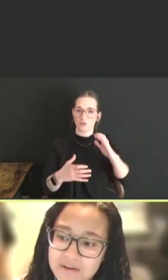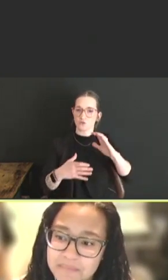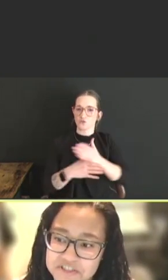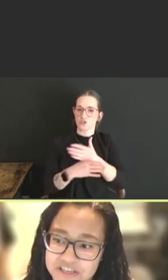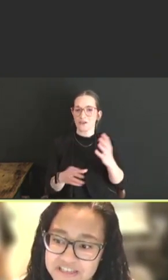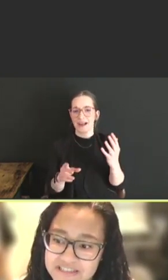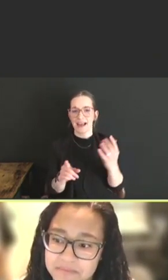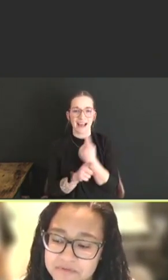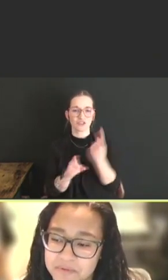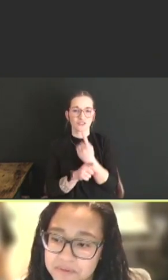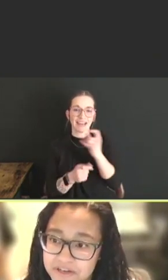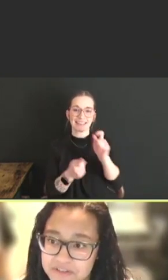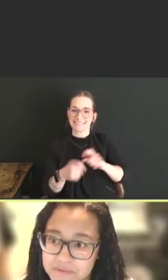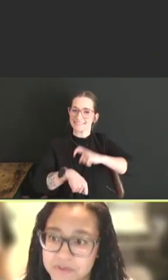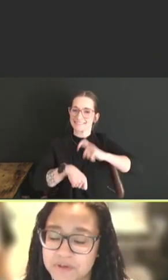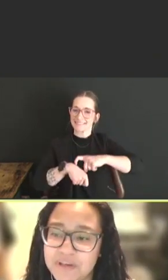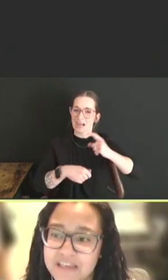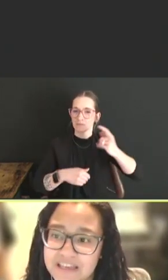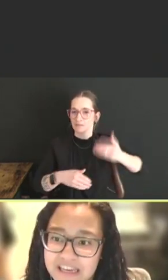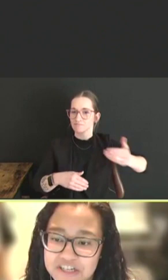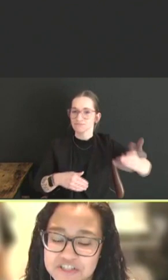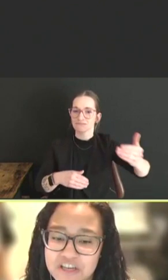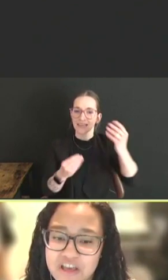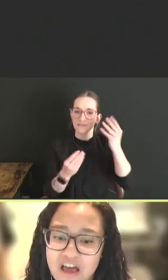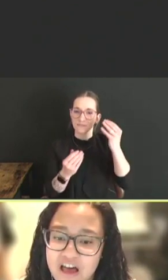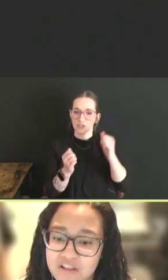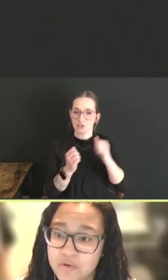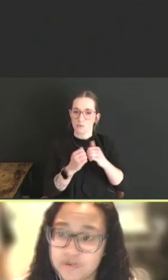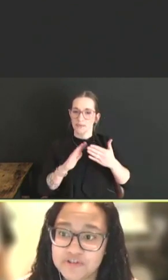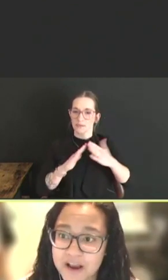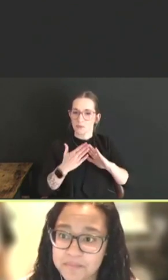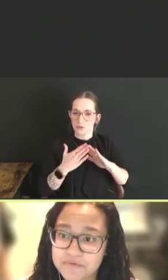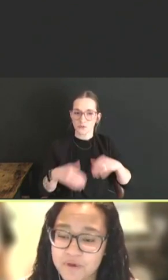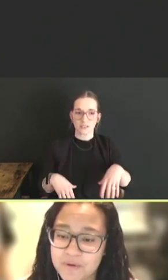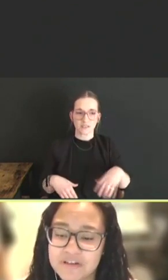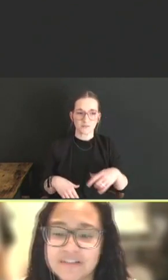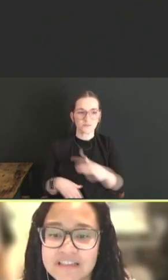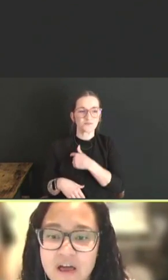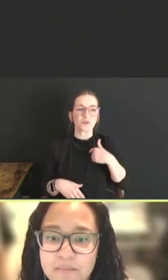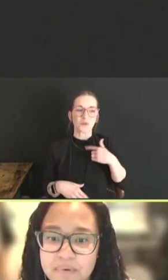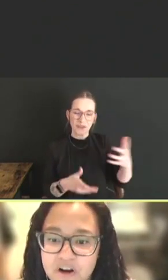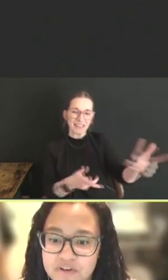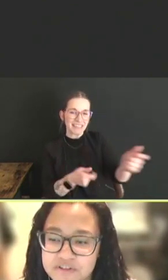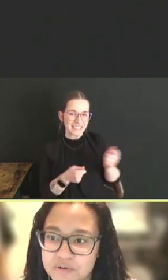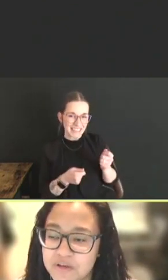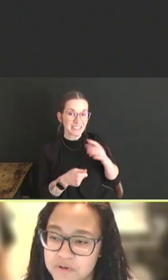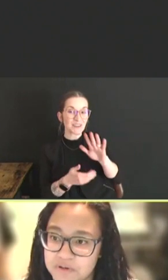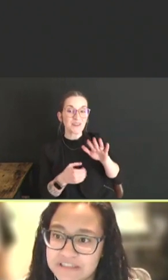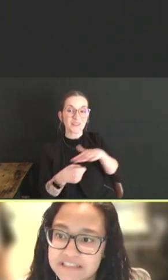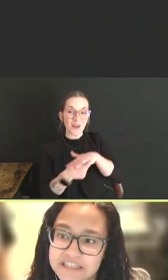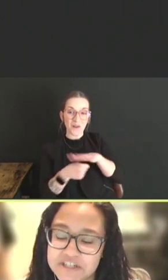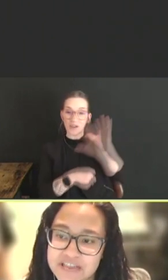Much like in some of our previous work, we engaged local drag performers, but also community leaders